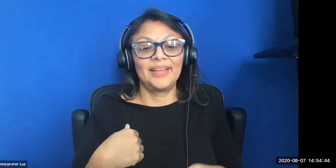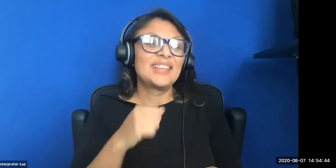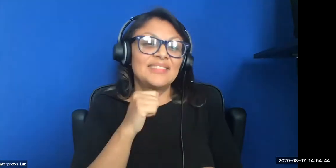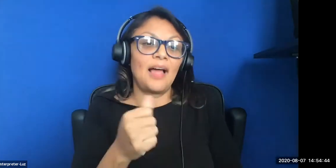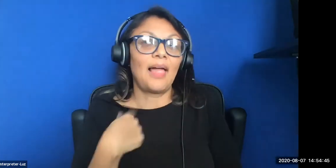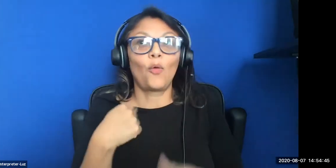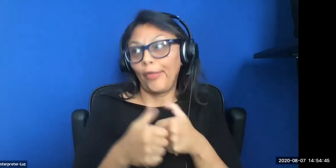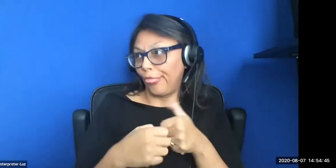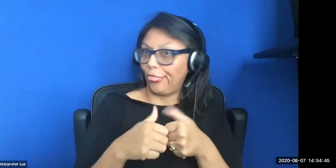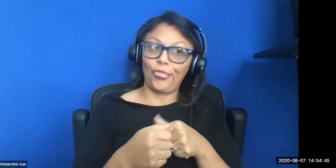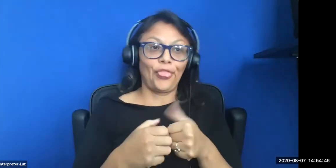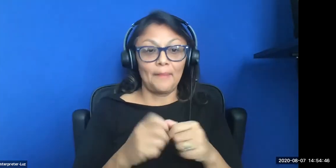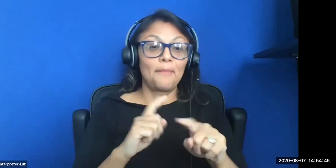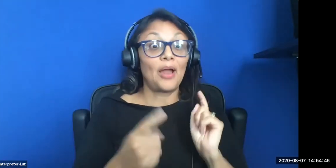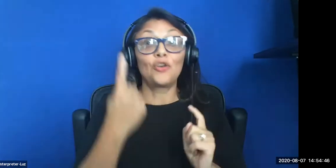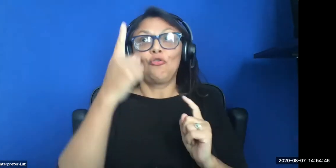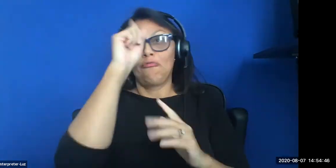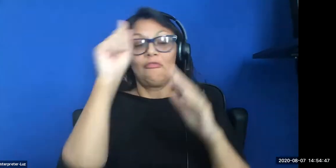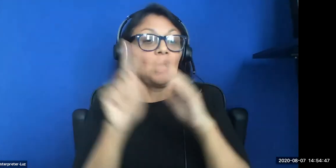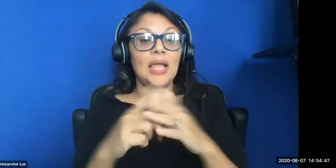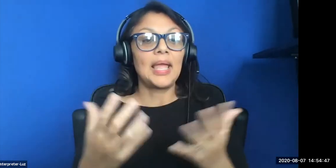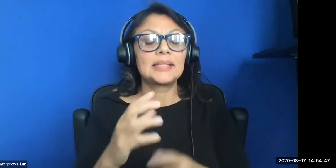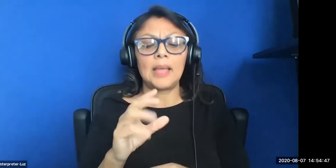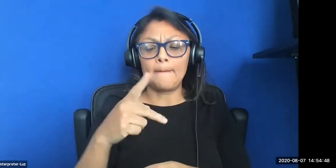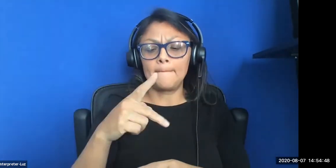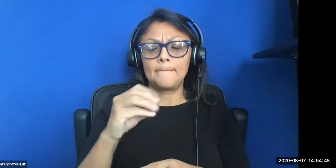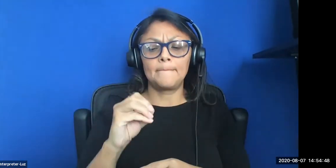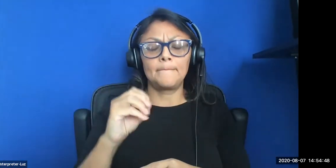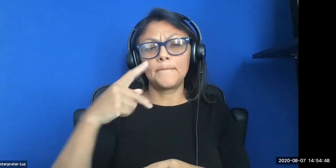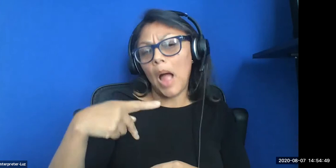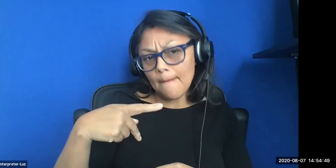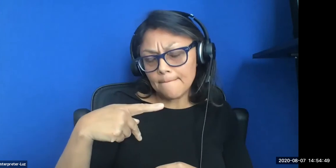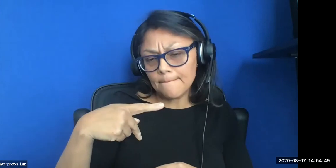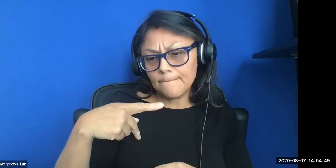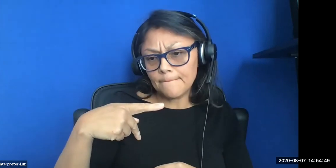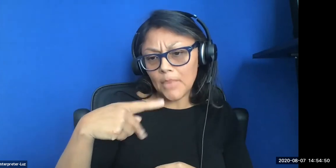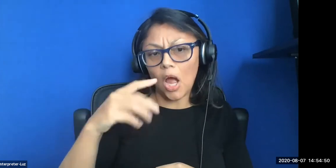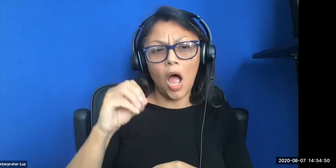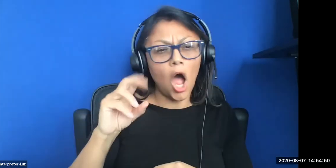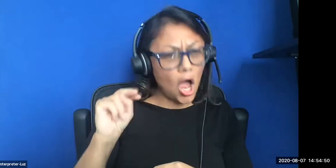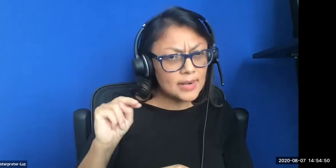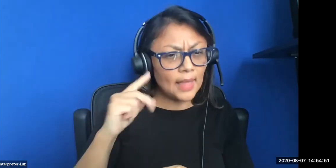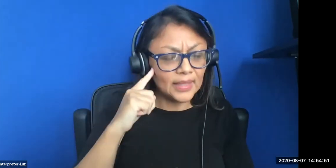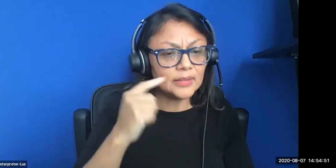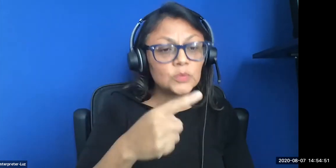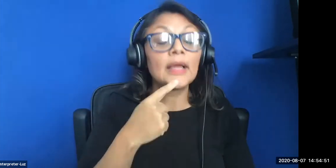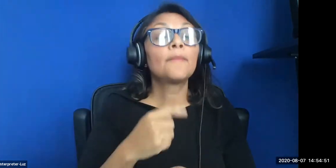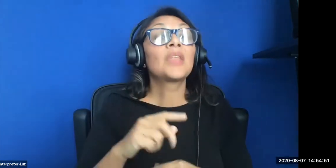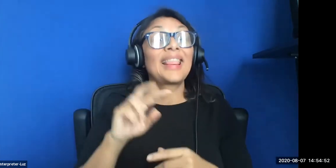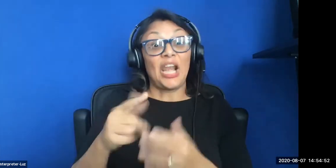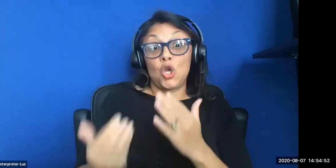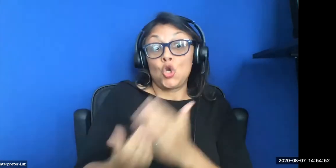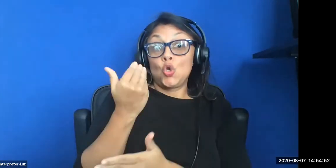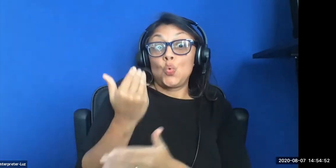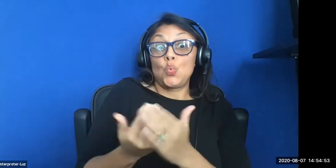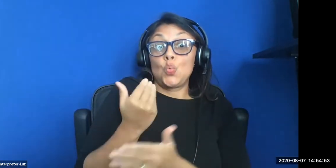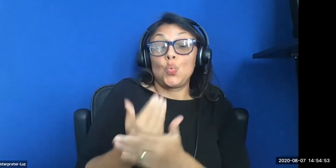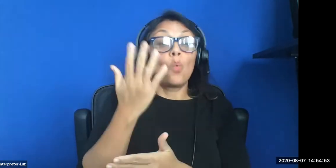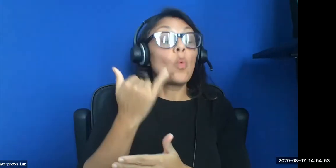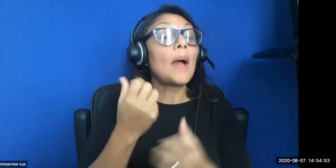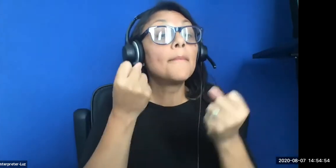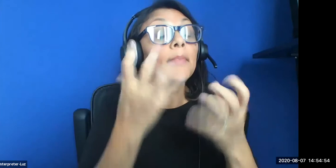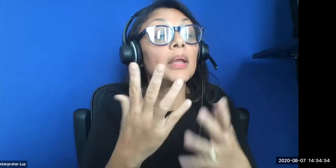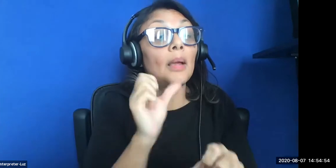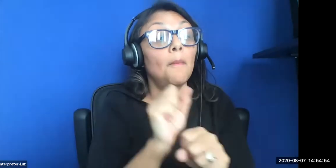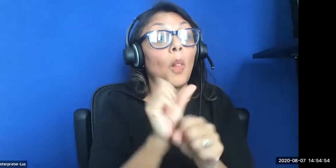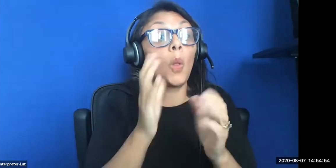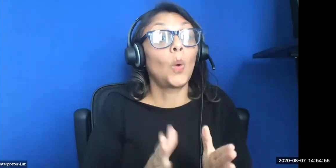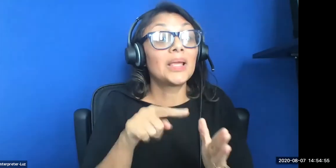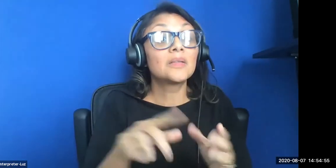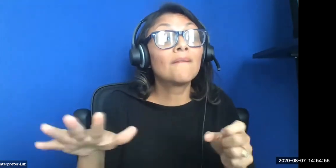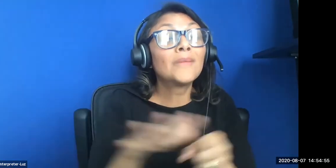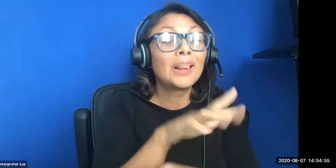Channelle Charest: It's called caught up now and that is actually a program that we created because a lot of our employees are full time working parents with kids.